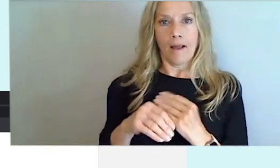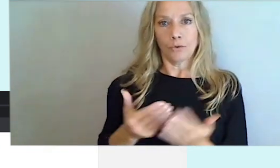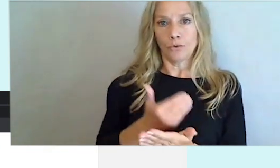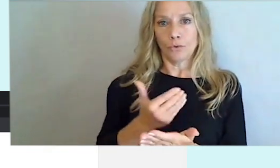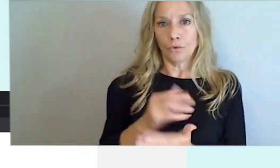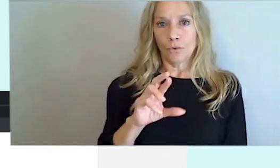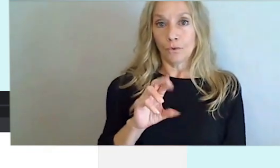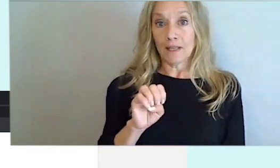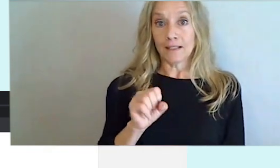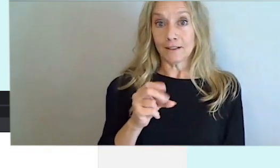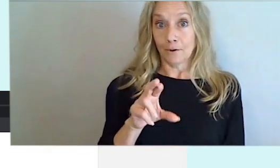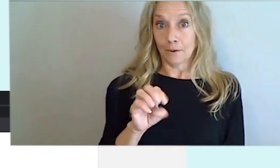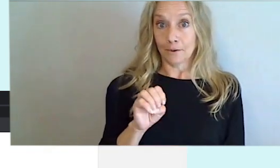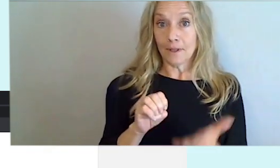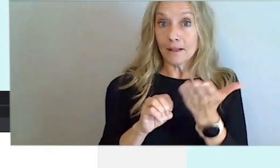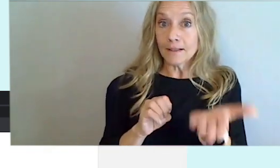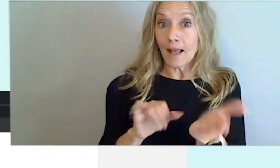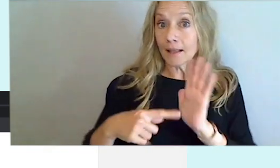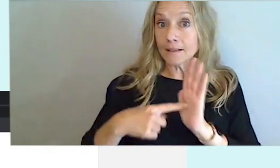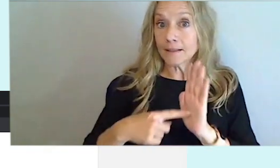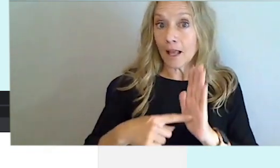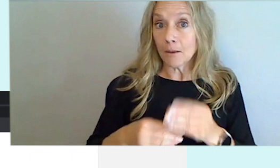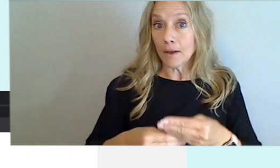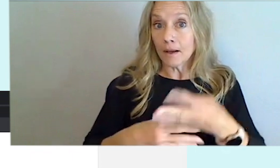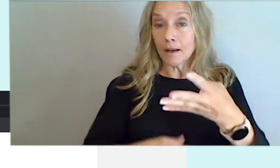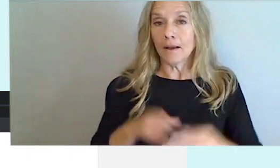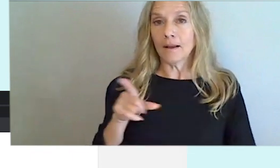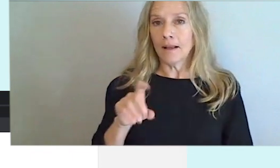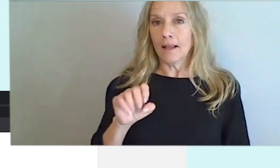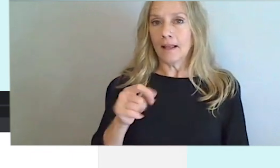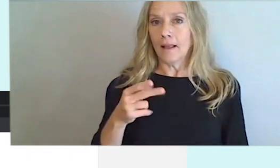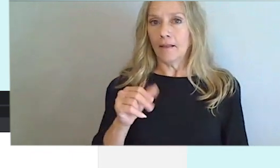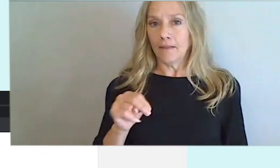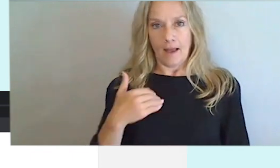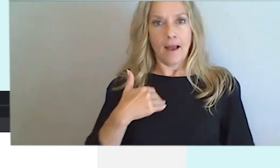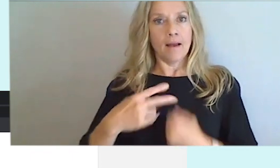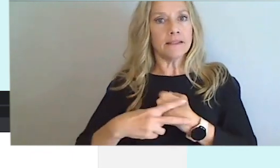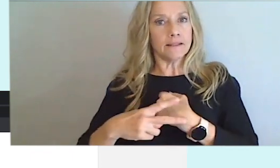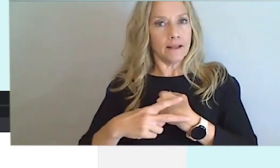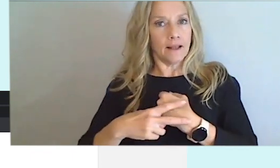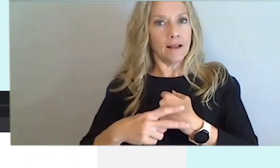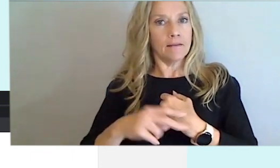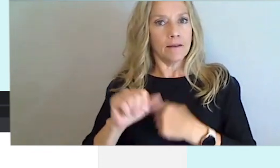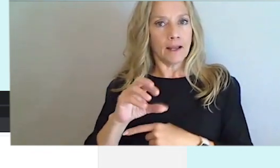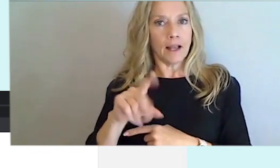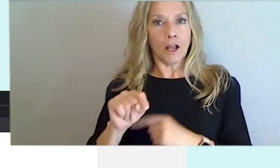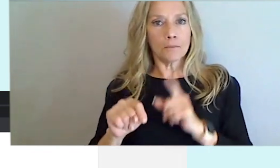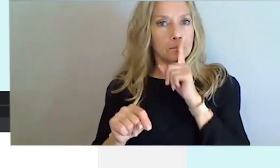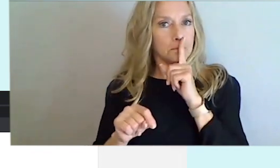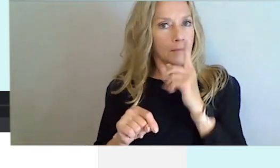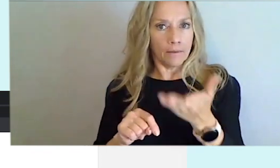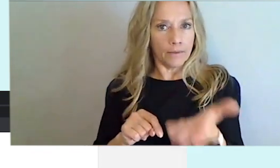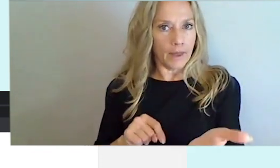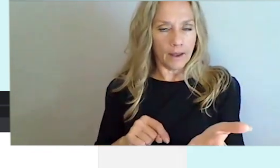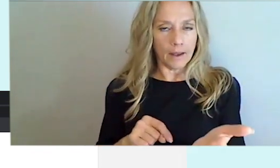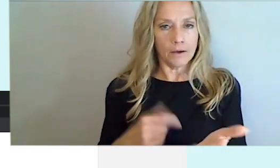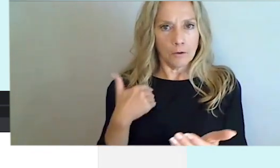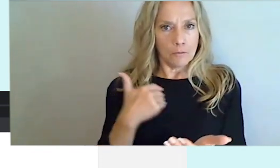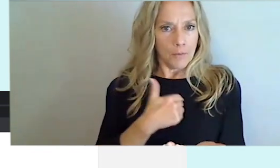In this example, Ethan has a savings account that isn't on file. The member must answer as many questions about the saving account